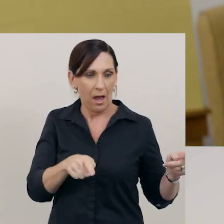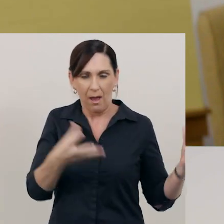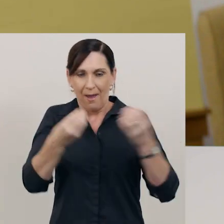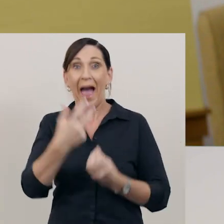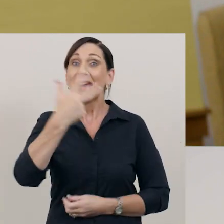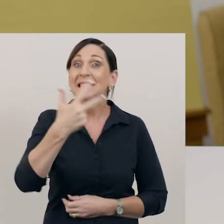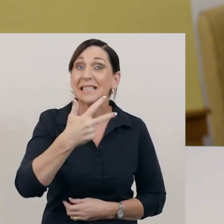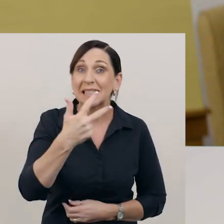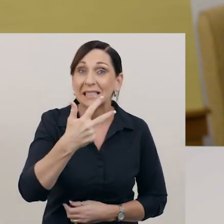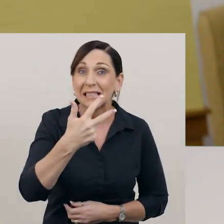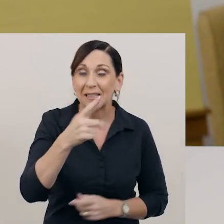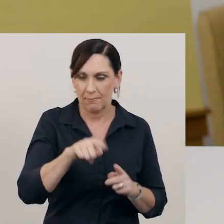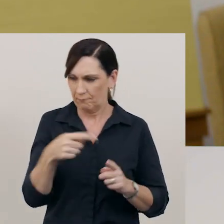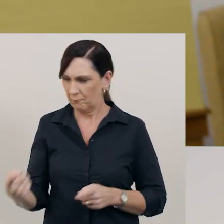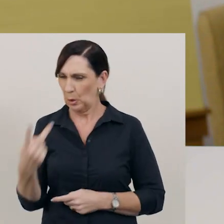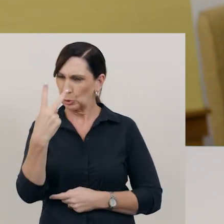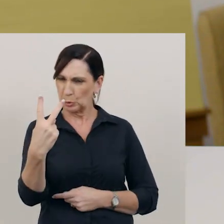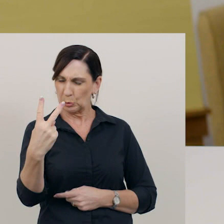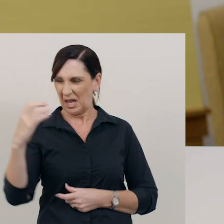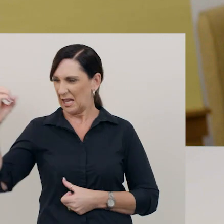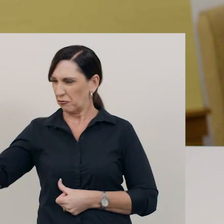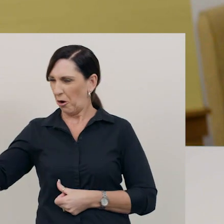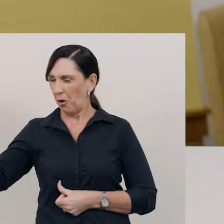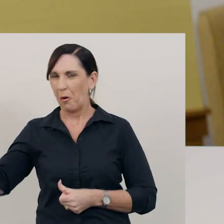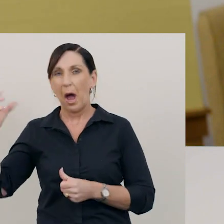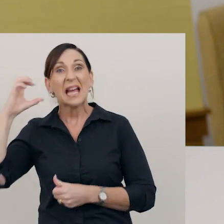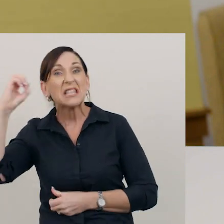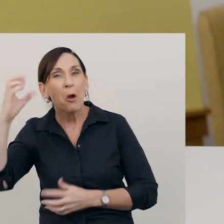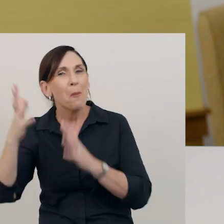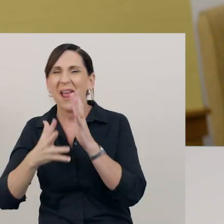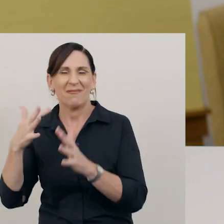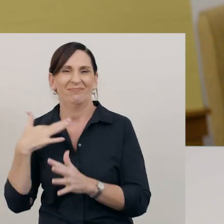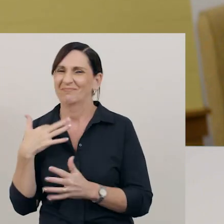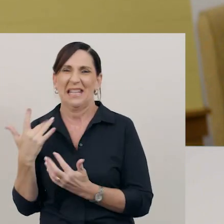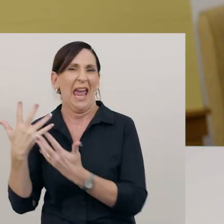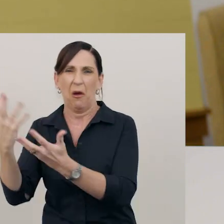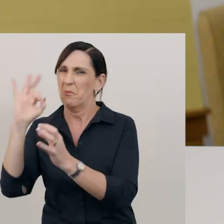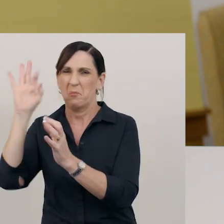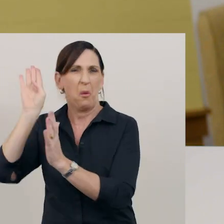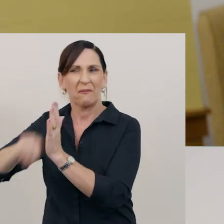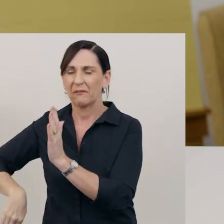I can also see 2 and 0. I know 0 means no objects to count, so I will only add 2.